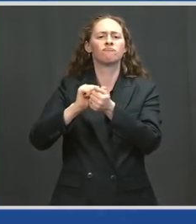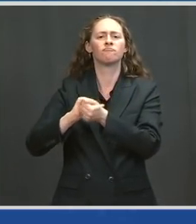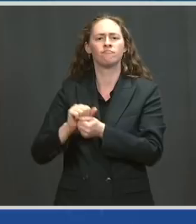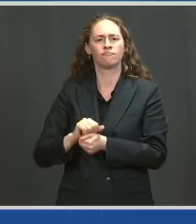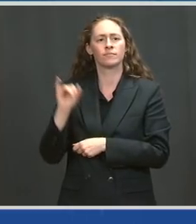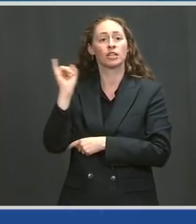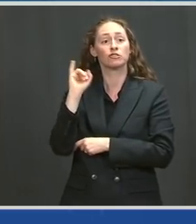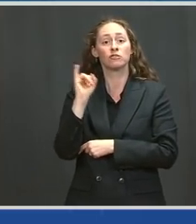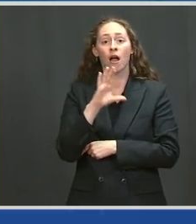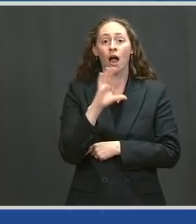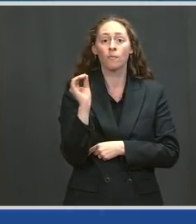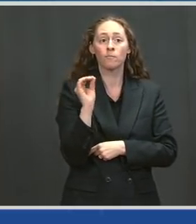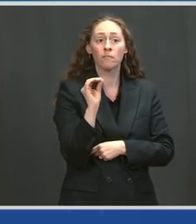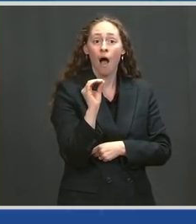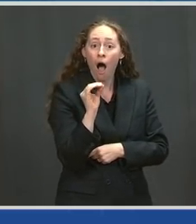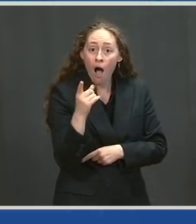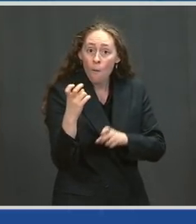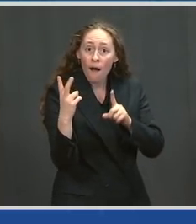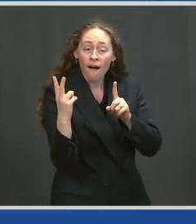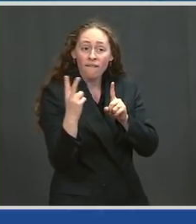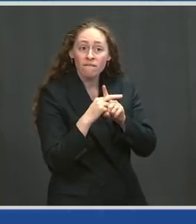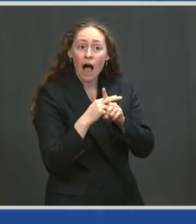10,000 people were left destitute and homeless,